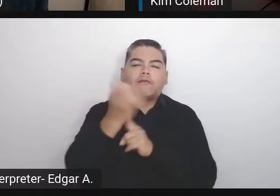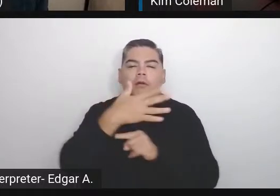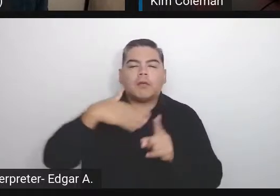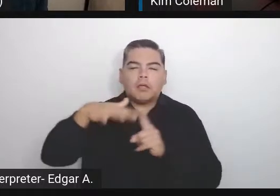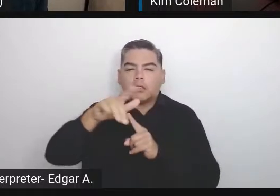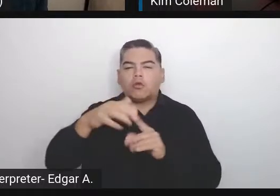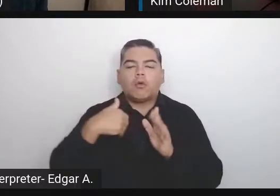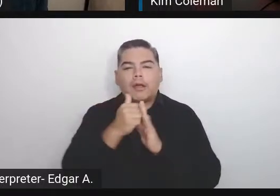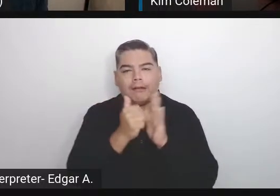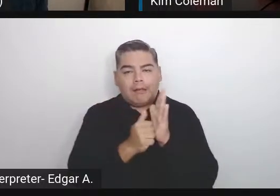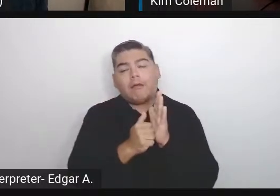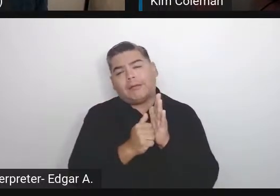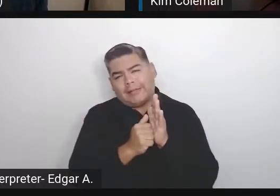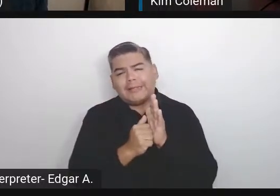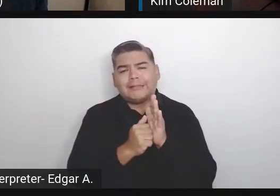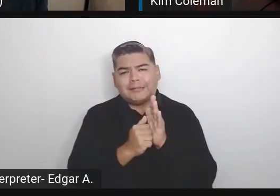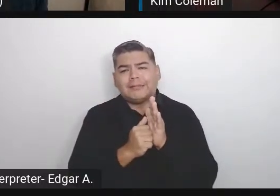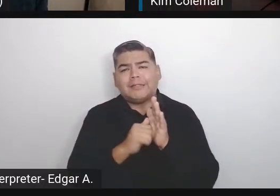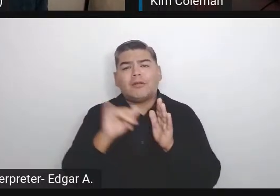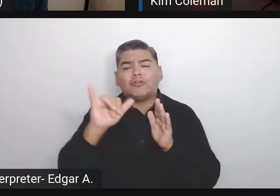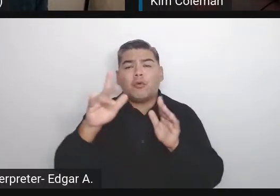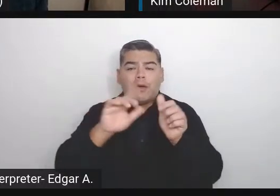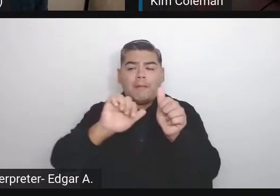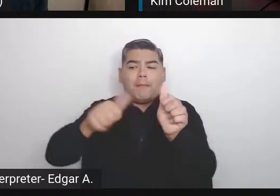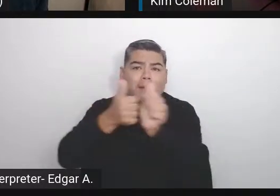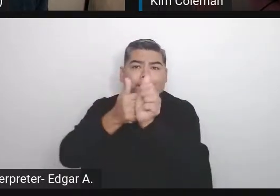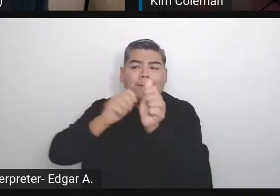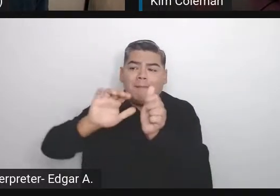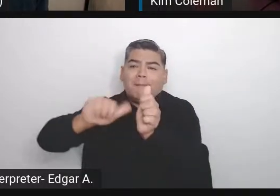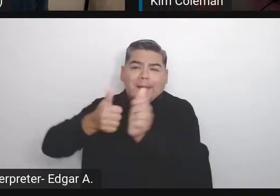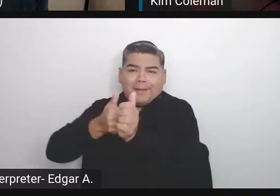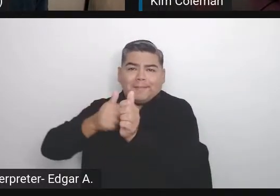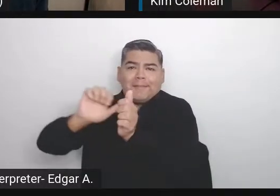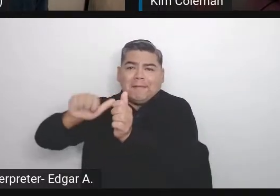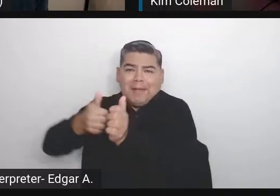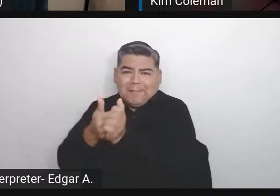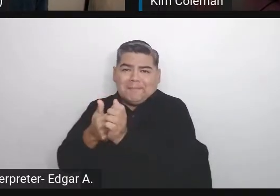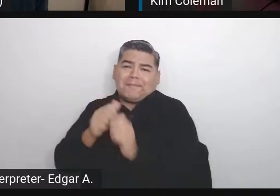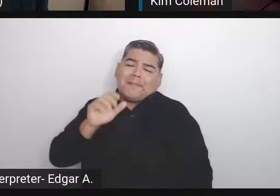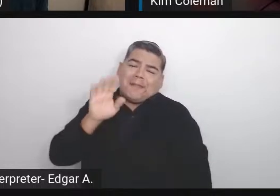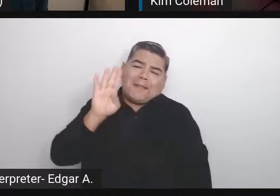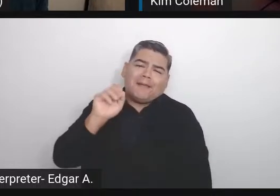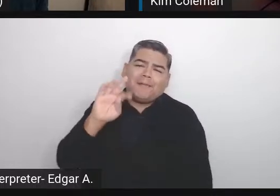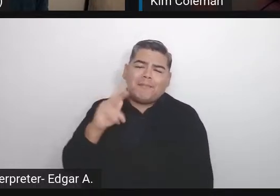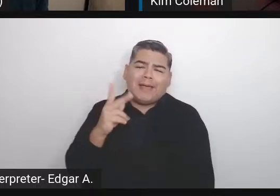. And most good hosts will give you a strong password if you do have access to log into the hosting environment in your account directly. And take backups.